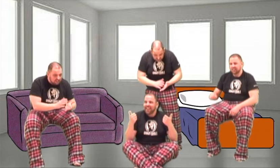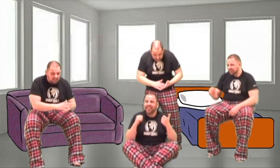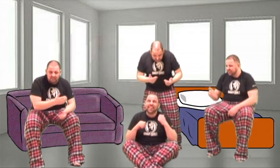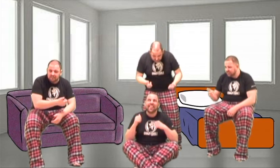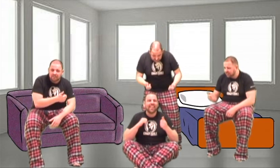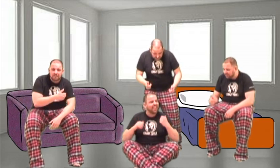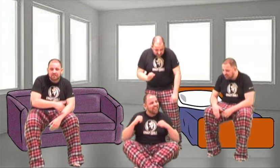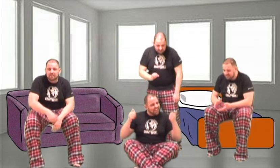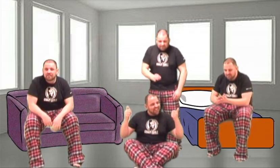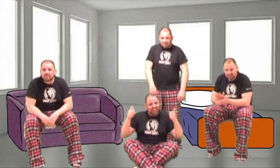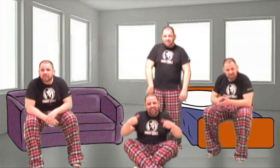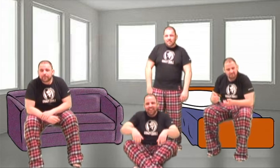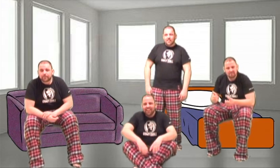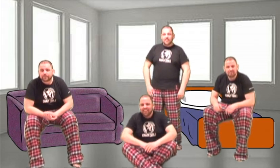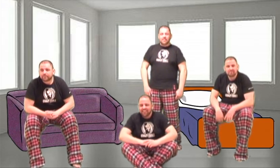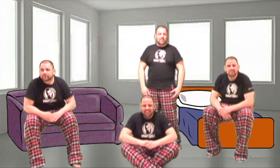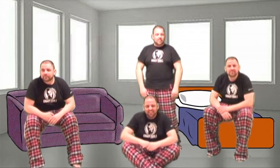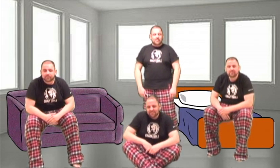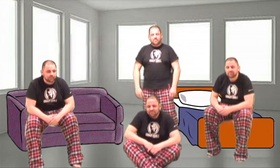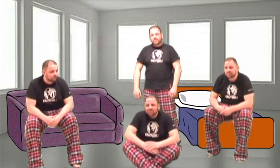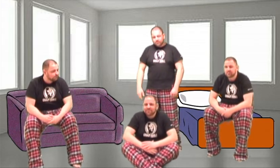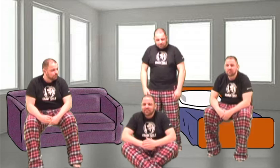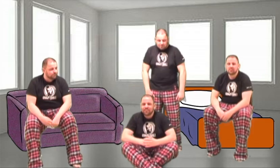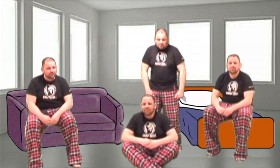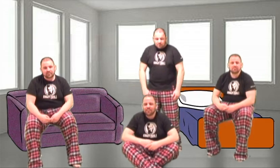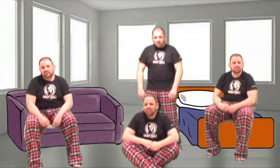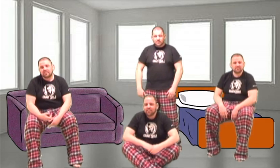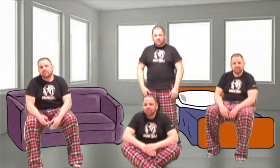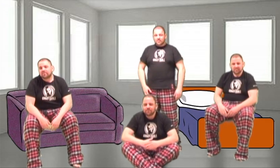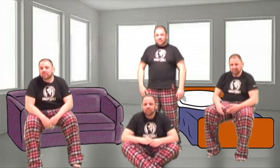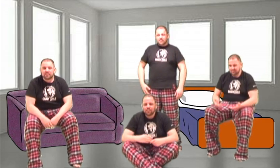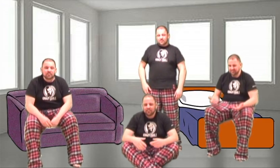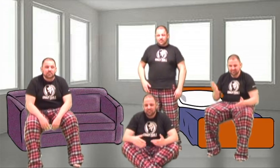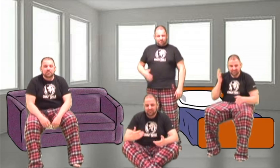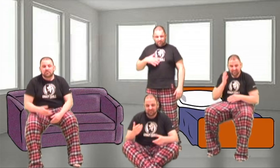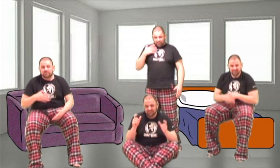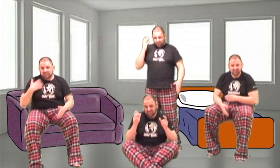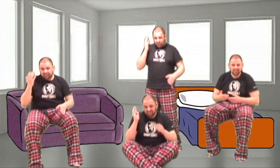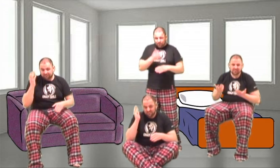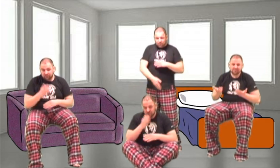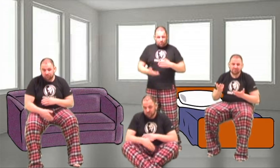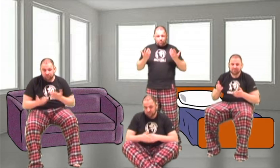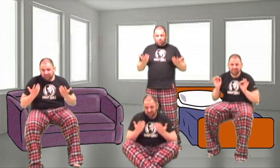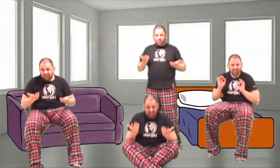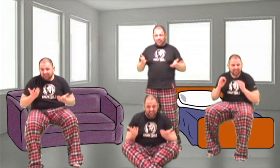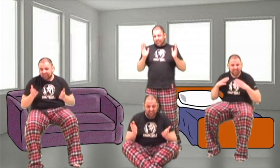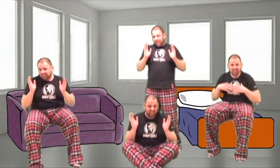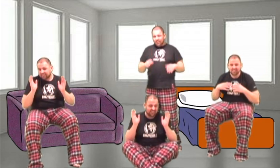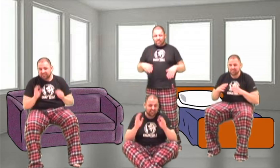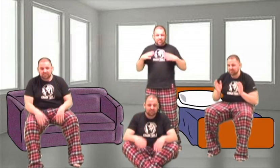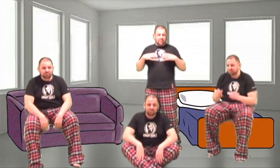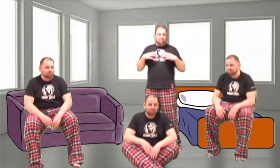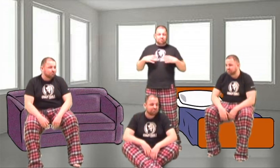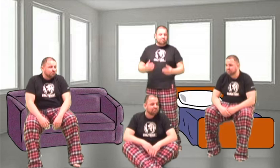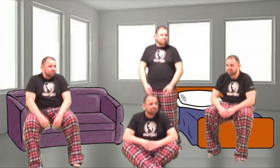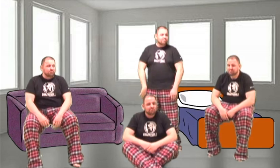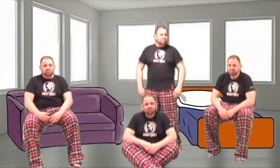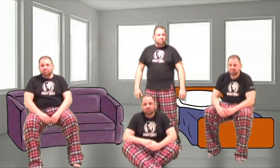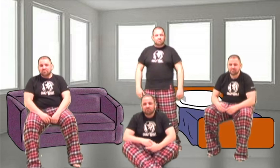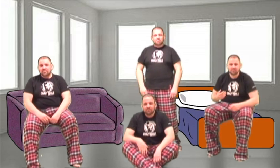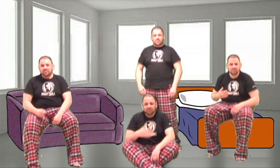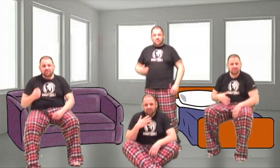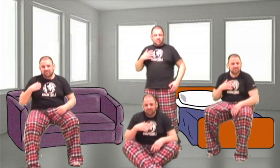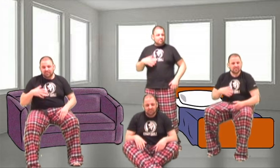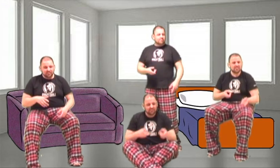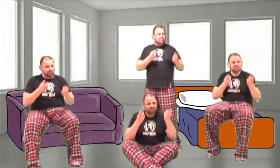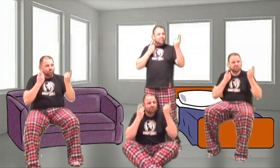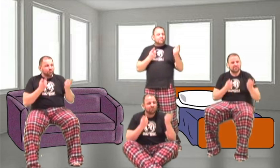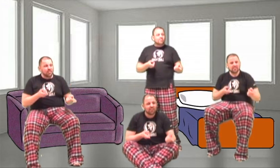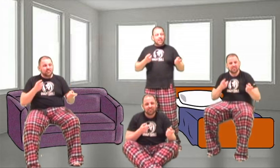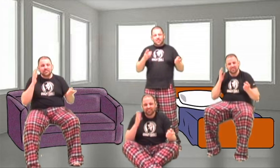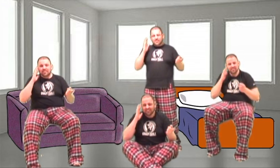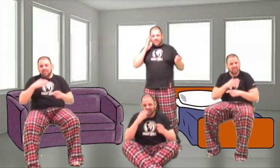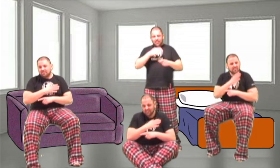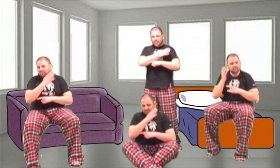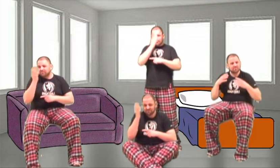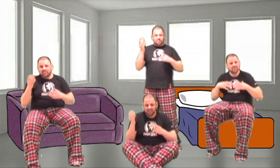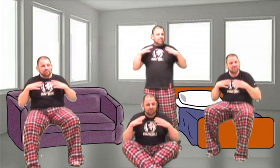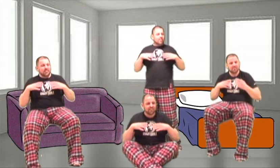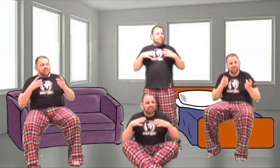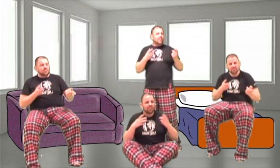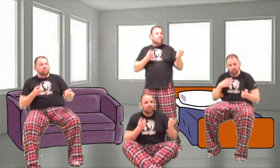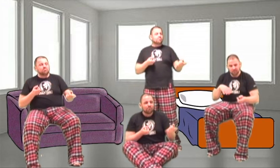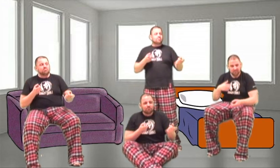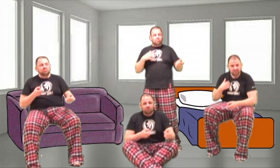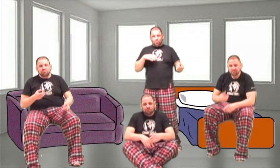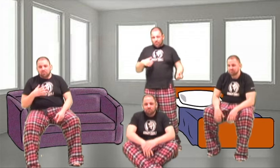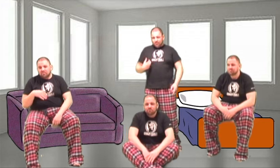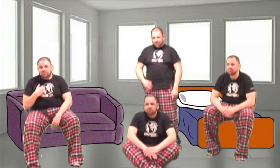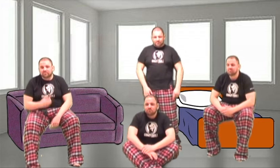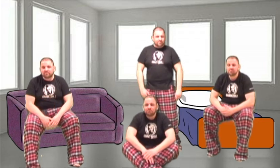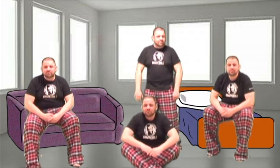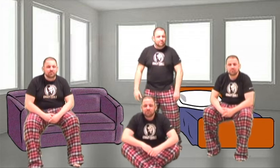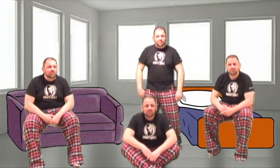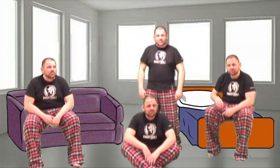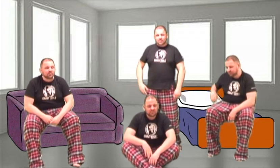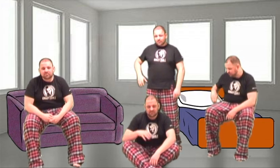Oh, today I don't feel like doing anything I just wanna lay in my bed